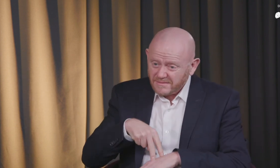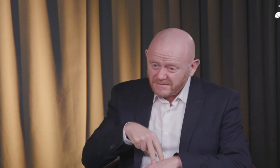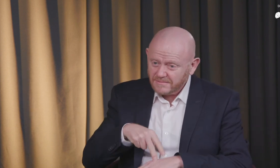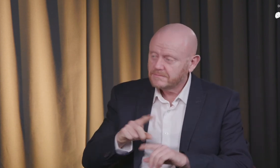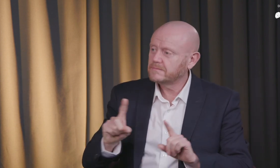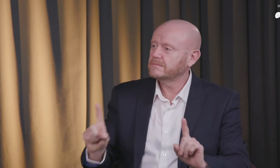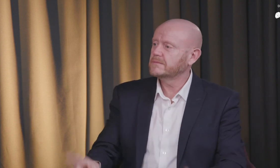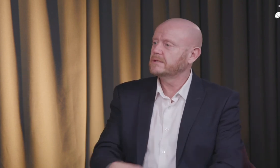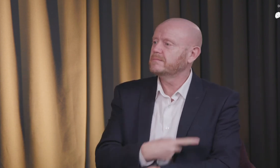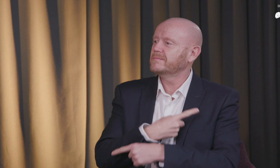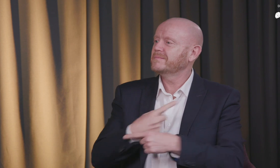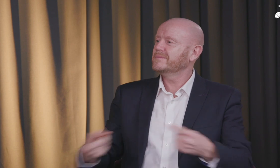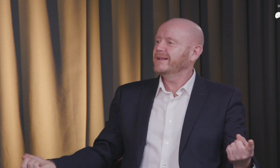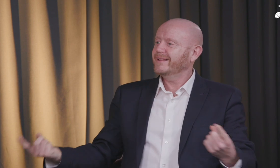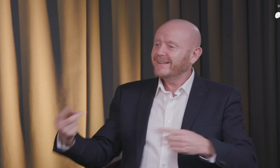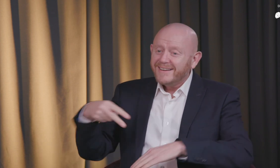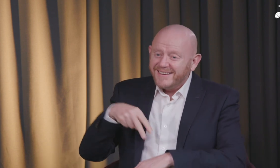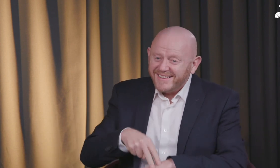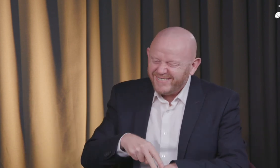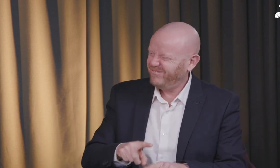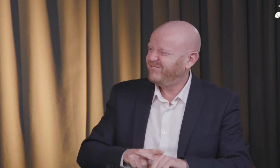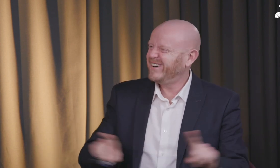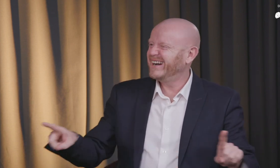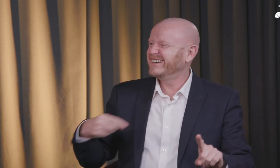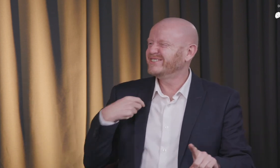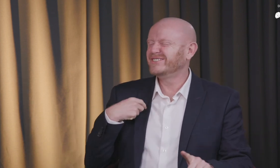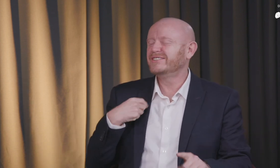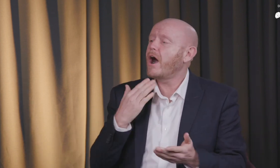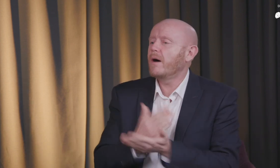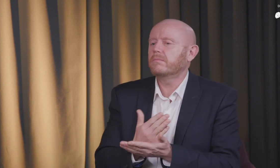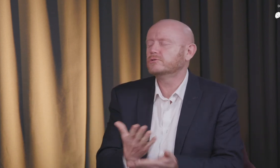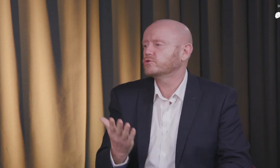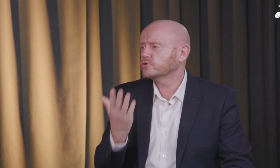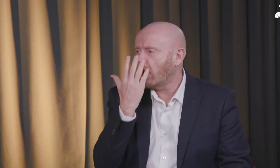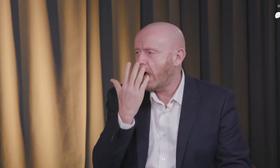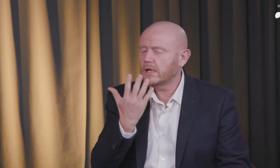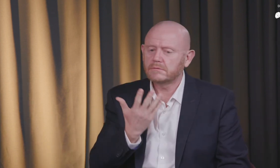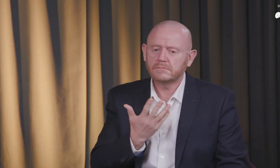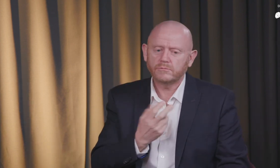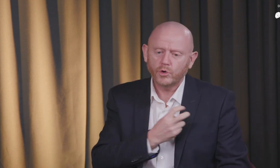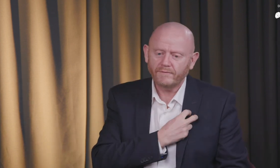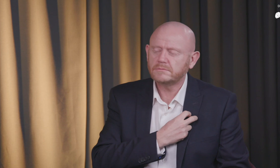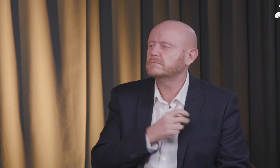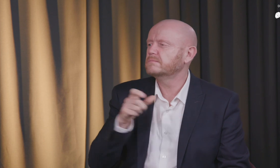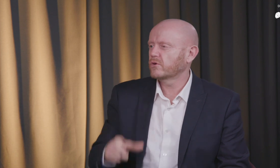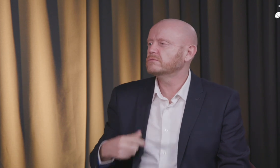The thought of me doing stand up comedy is just impossible. If I did stand up, I would be finished! I really am a shy, nervous person.